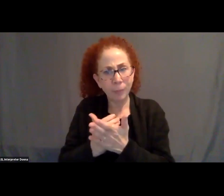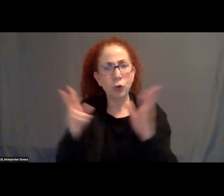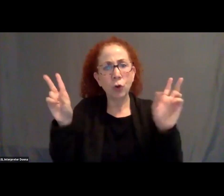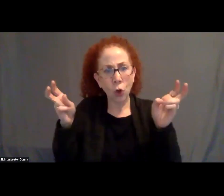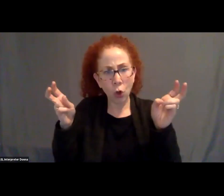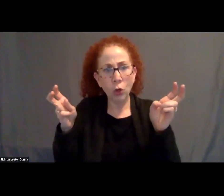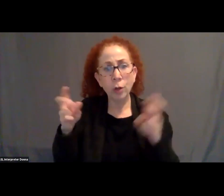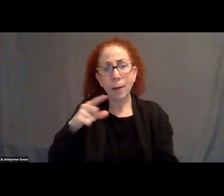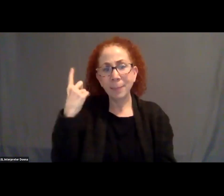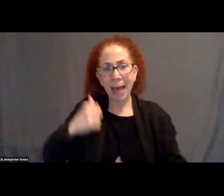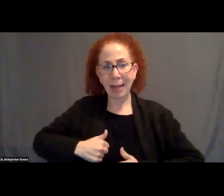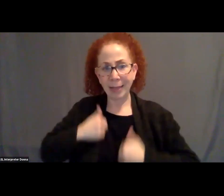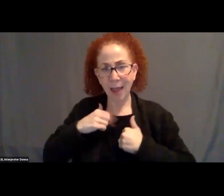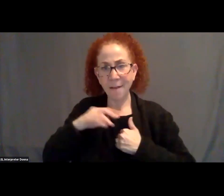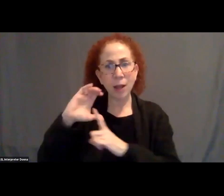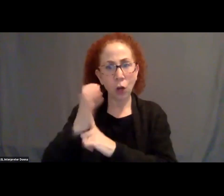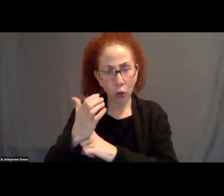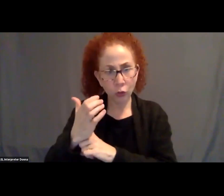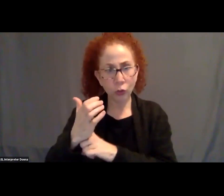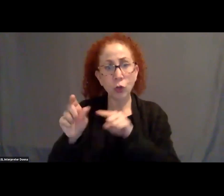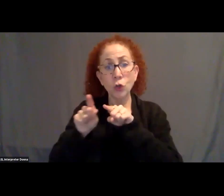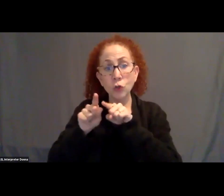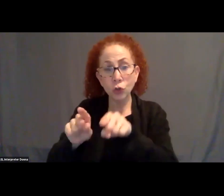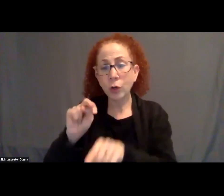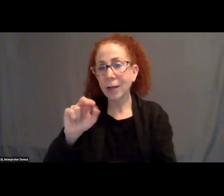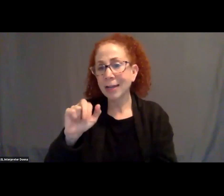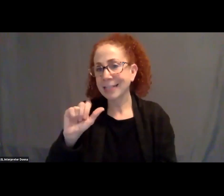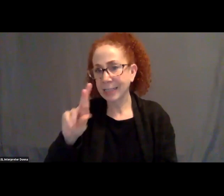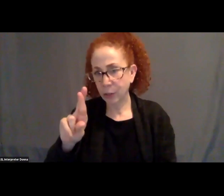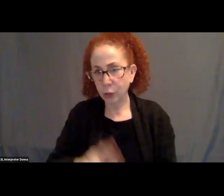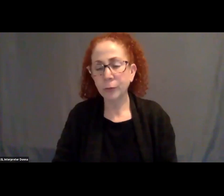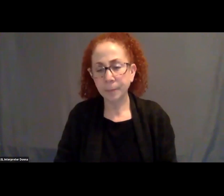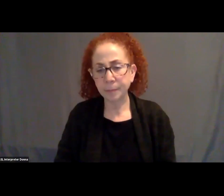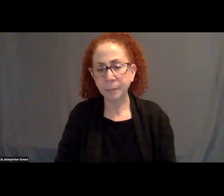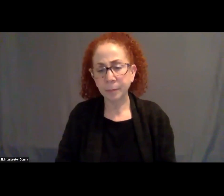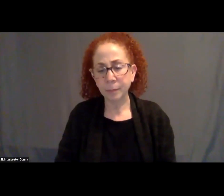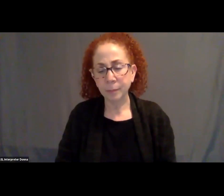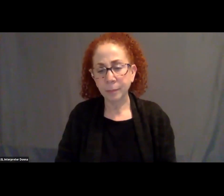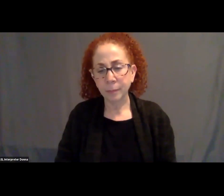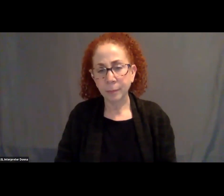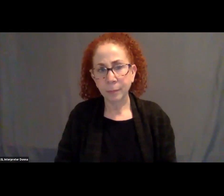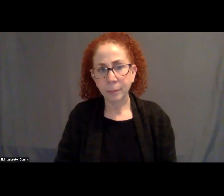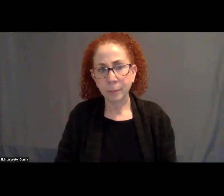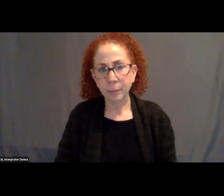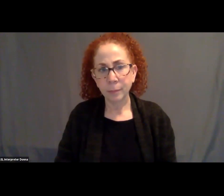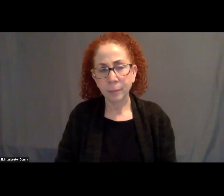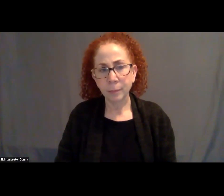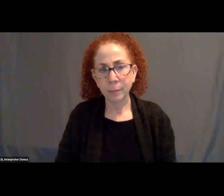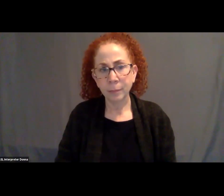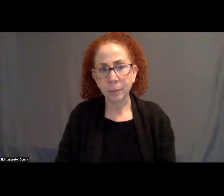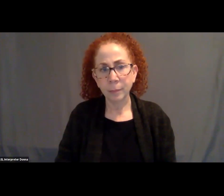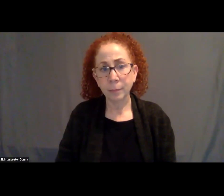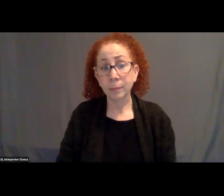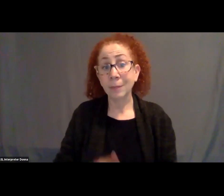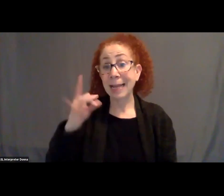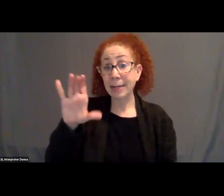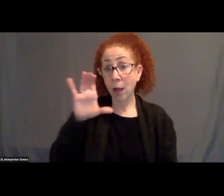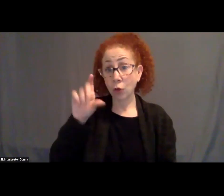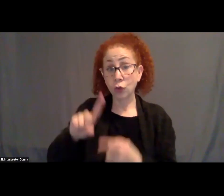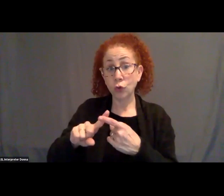Black Life and Culture During the Nadir, 1800 to 1915.